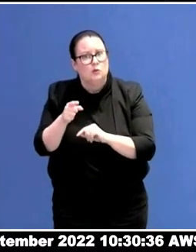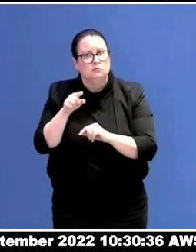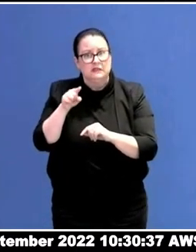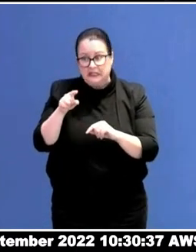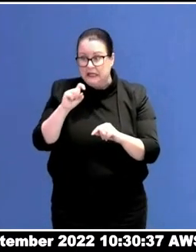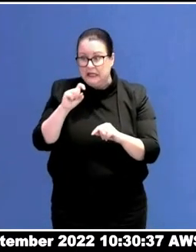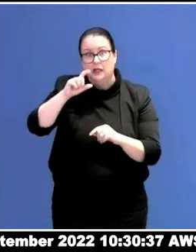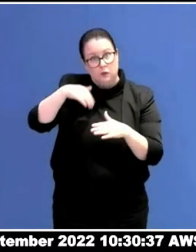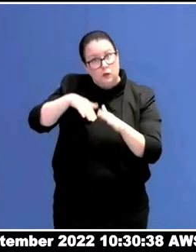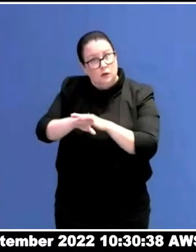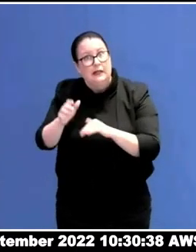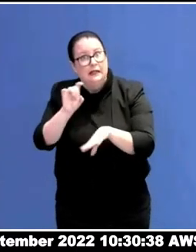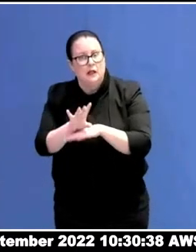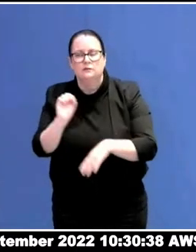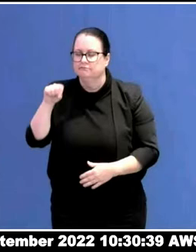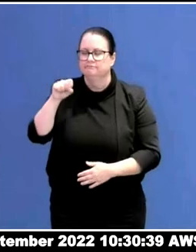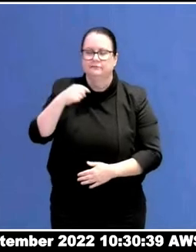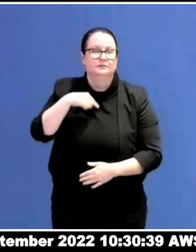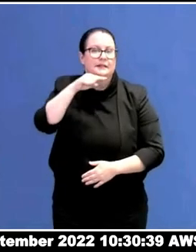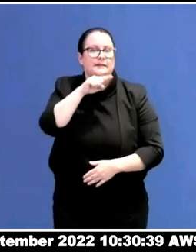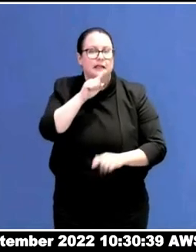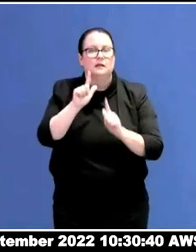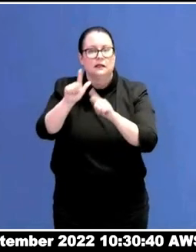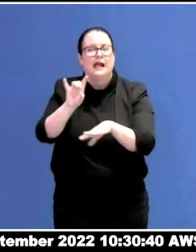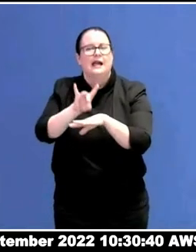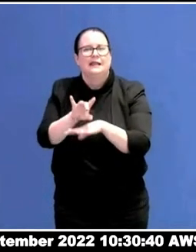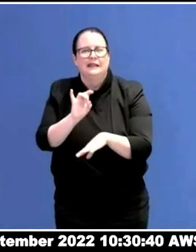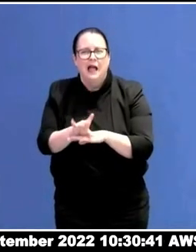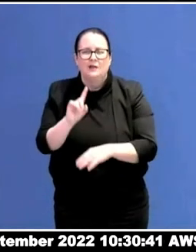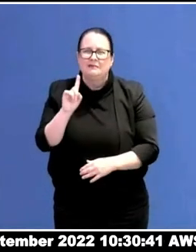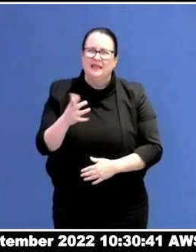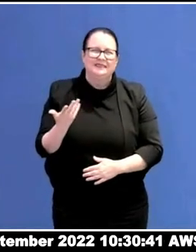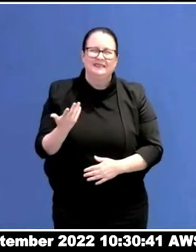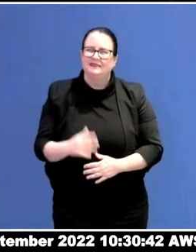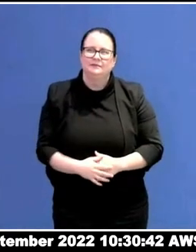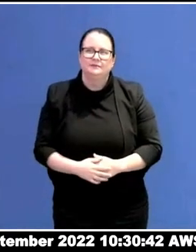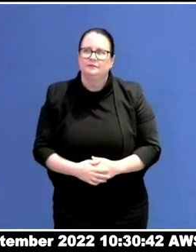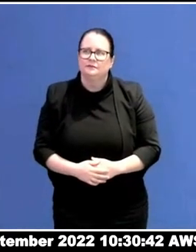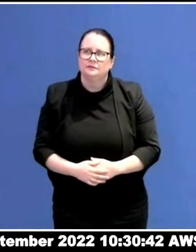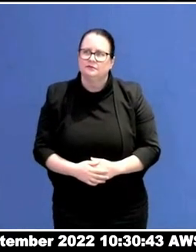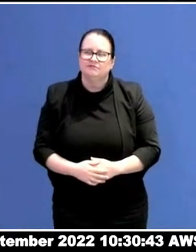He did take it up, but it was very much not successful.